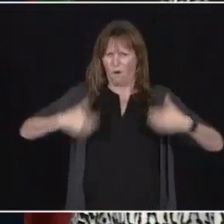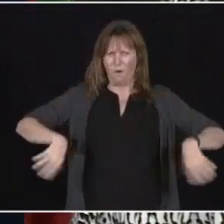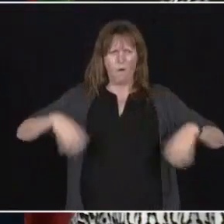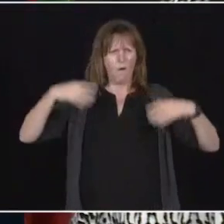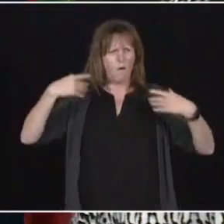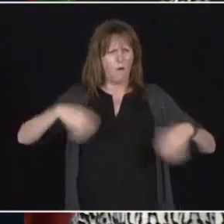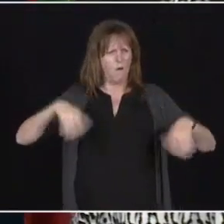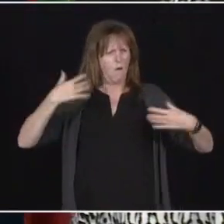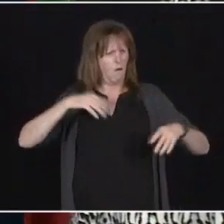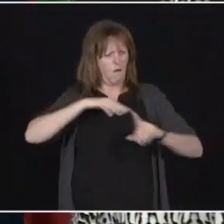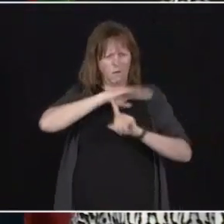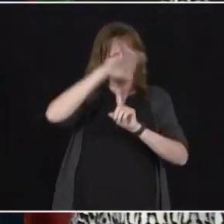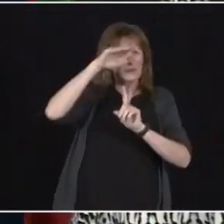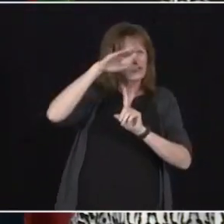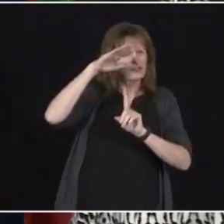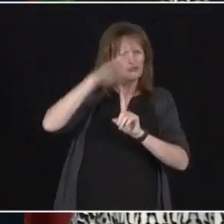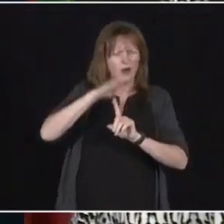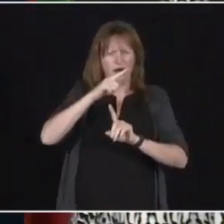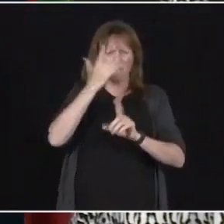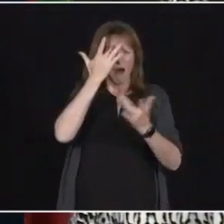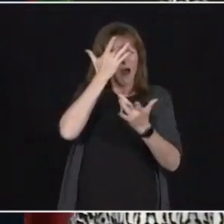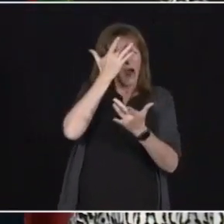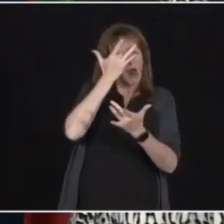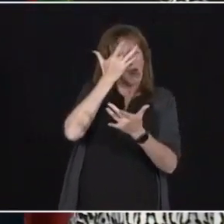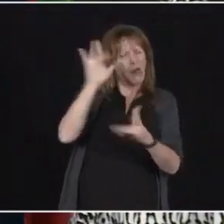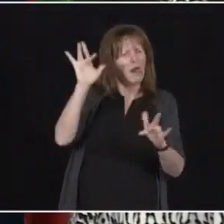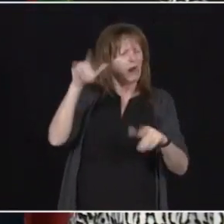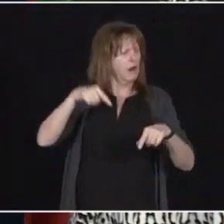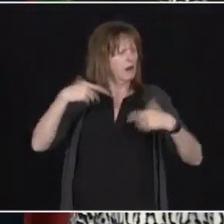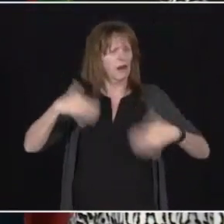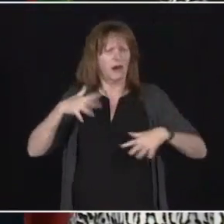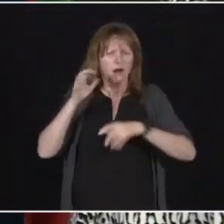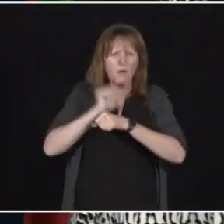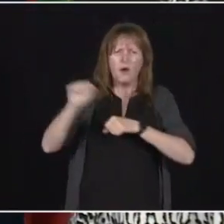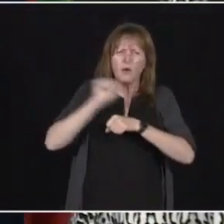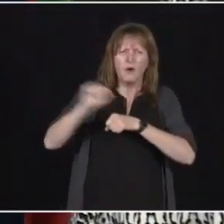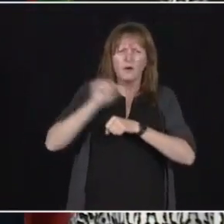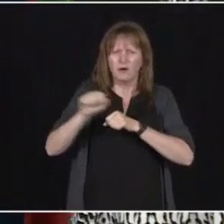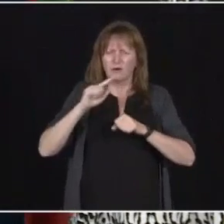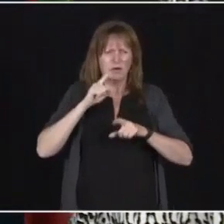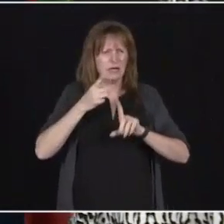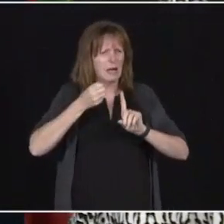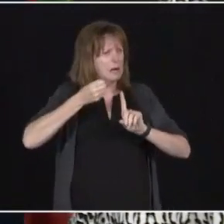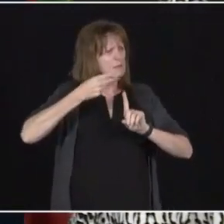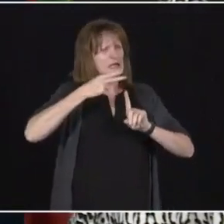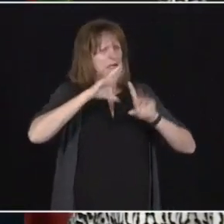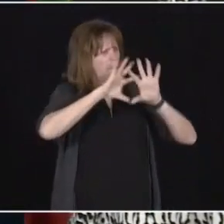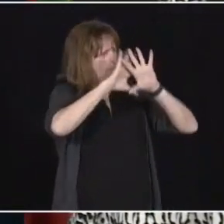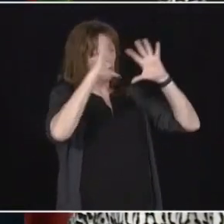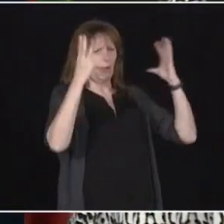They are the smartest, hardest working people anywhere in the entire world. And we are proud to partner with these businesses to unleash